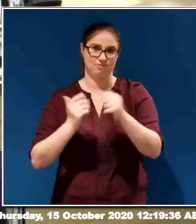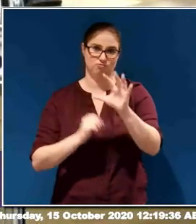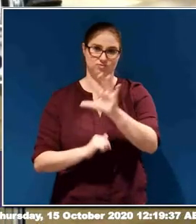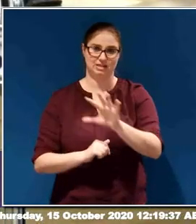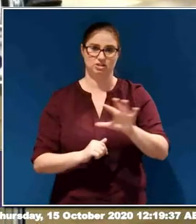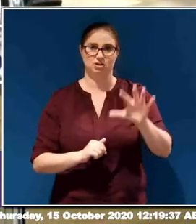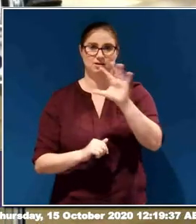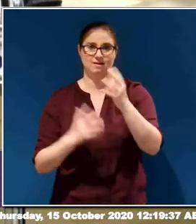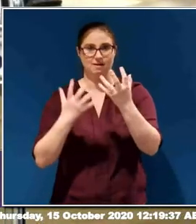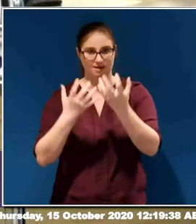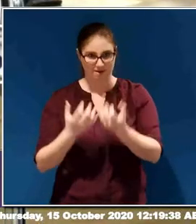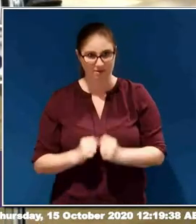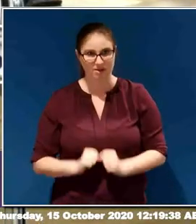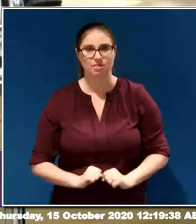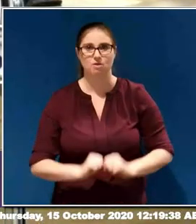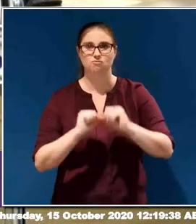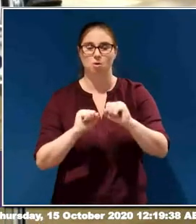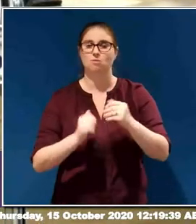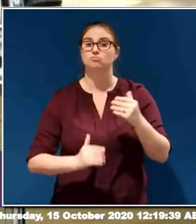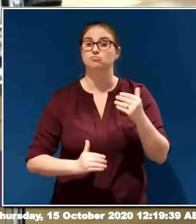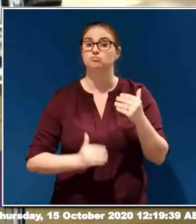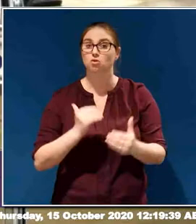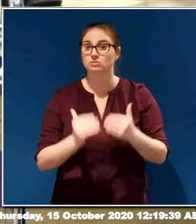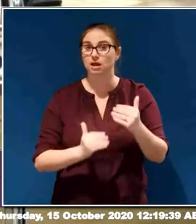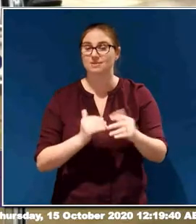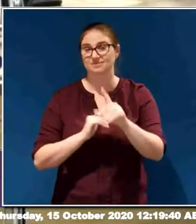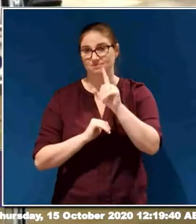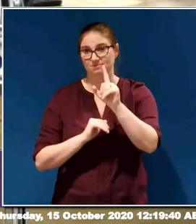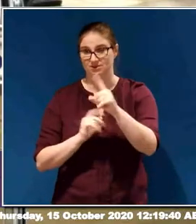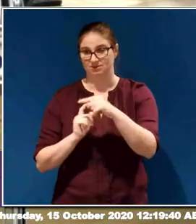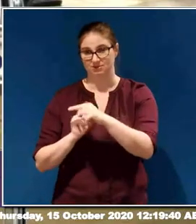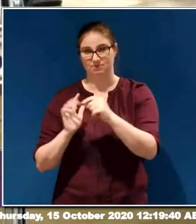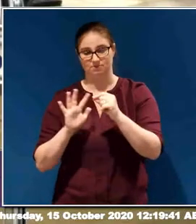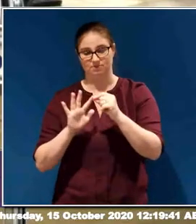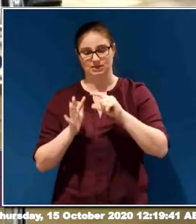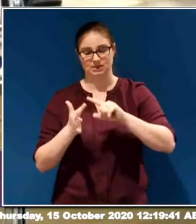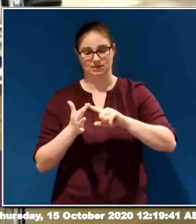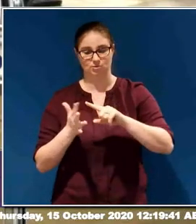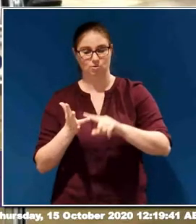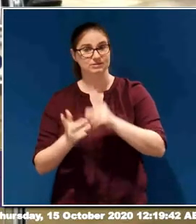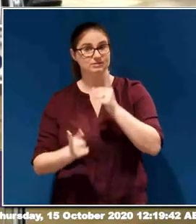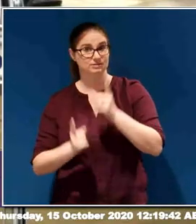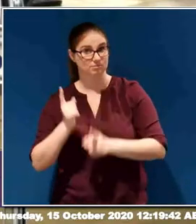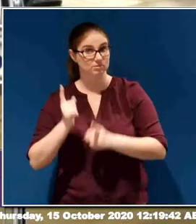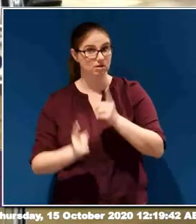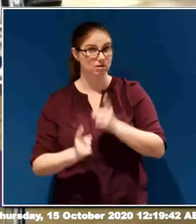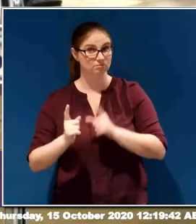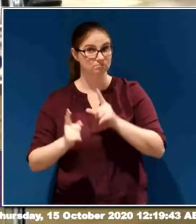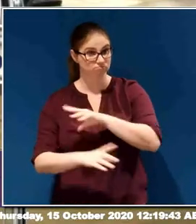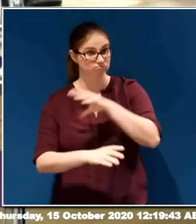but sometimes that PEOs are included in considering applications from schools